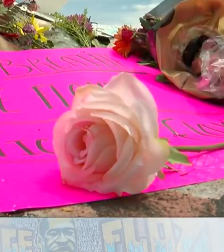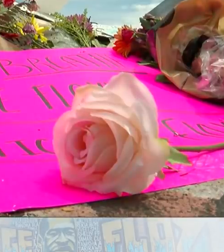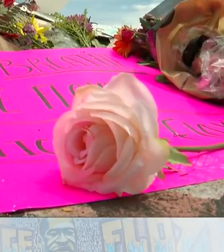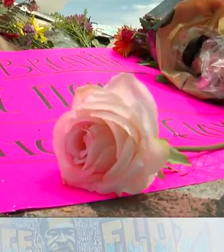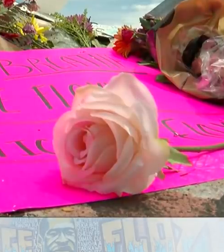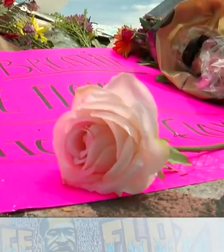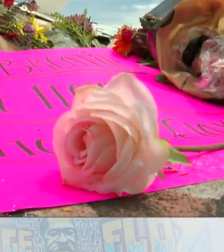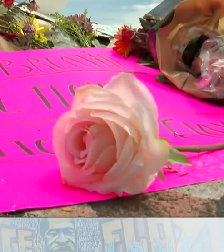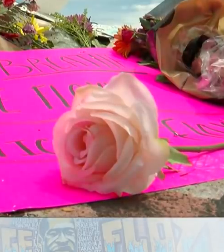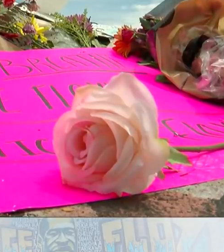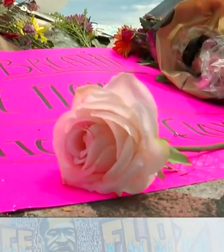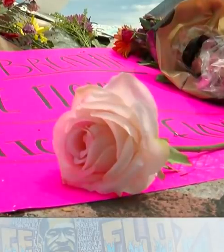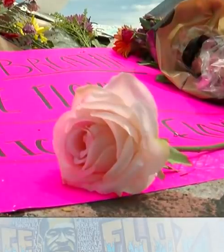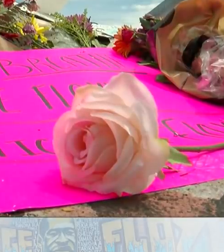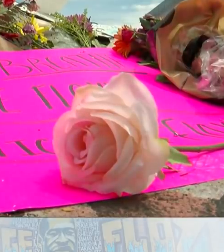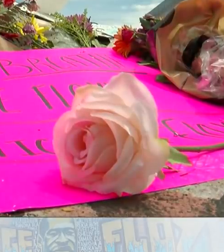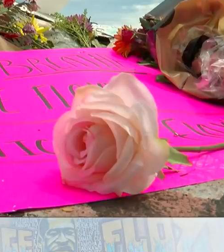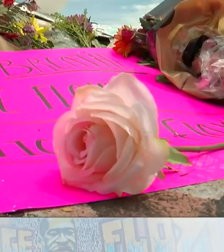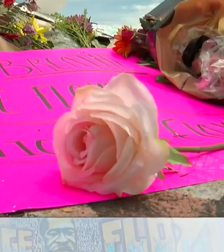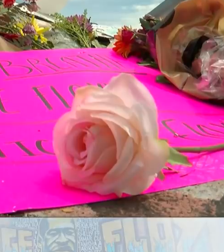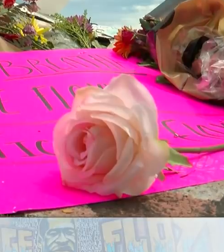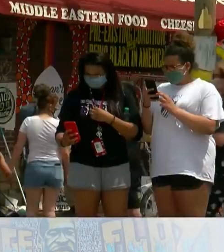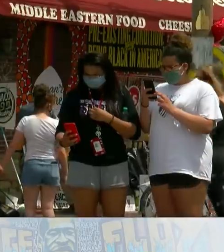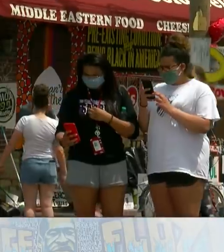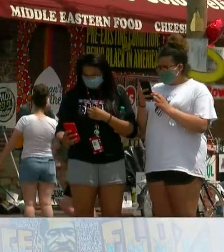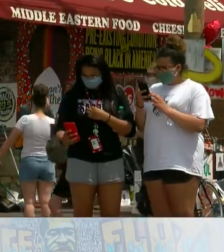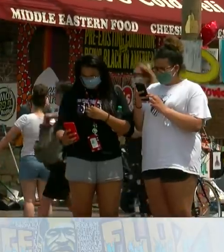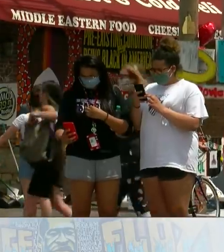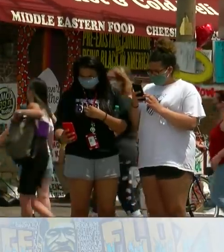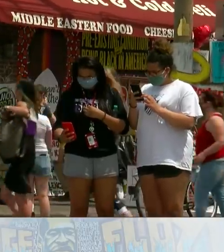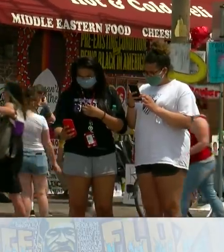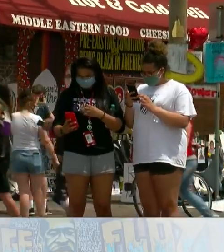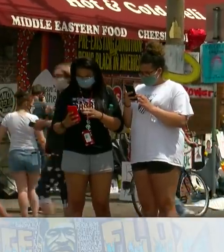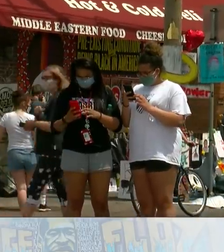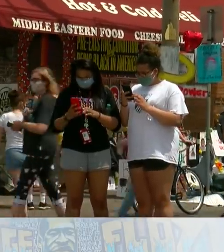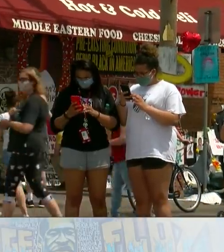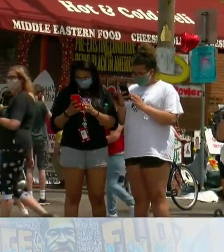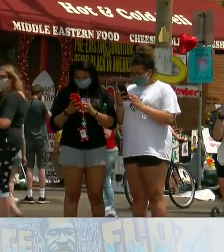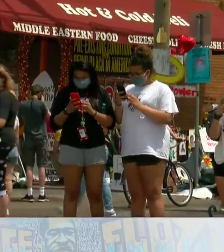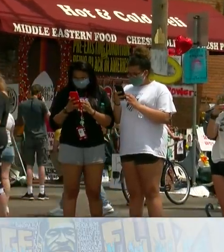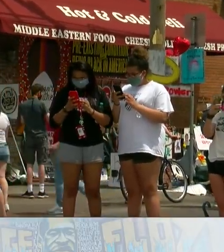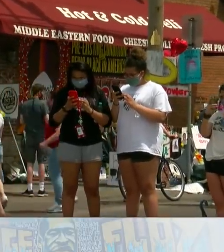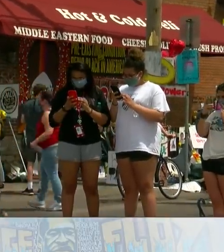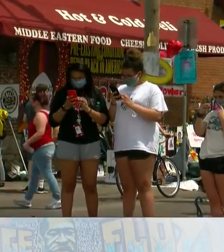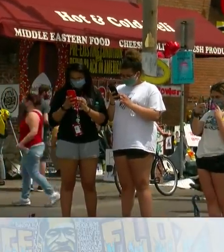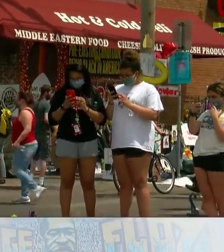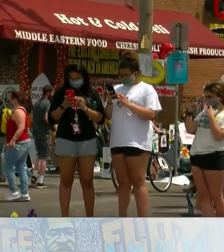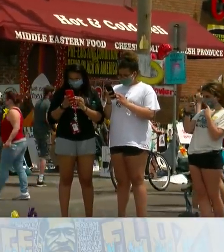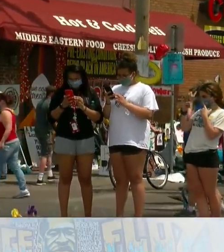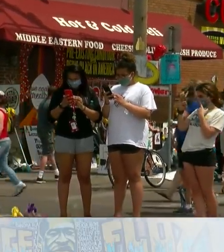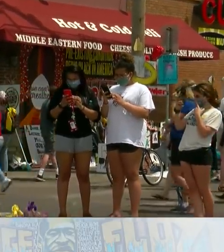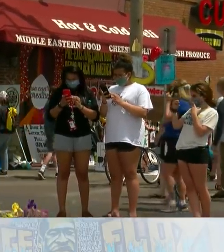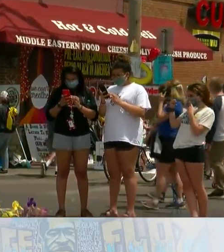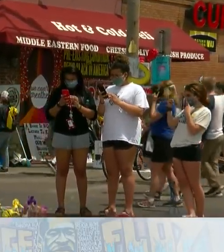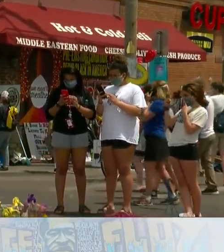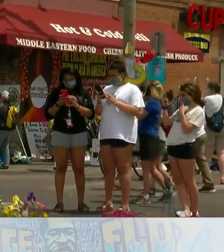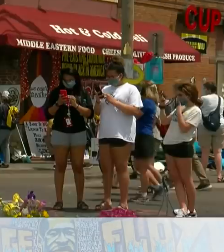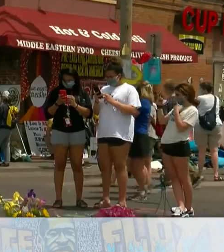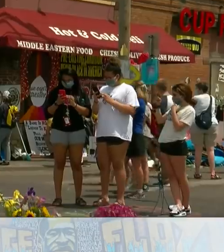INTO PIECES SEEN LIGHTNING FLASHING FROM ABOVE